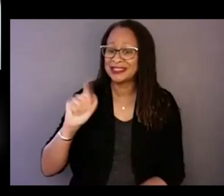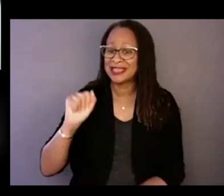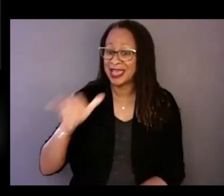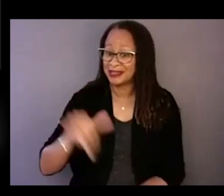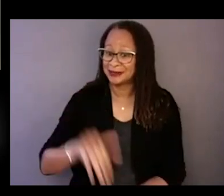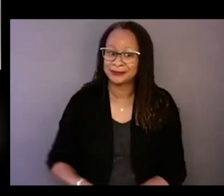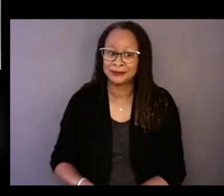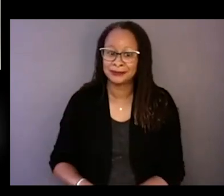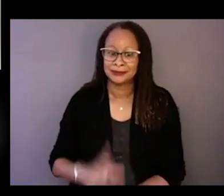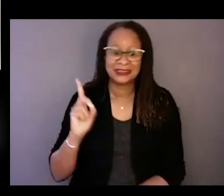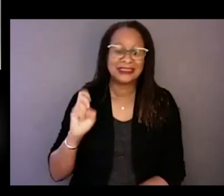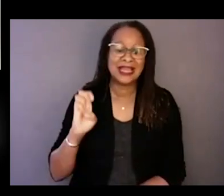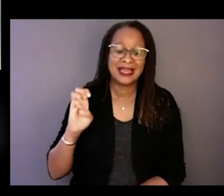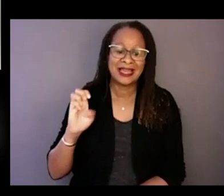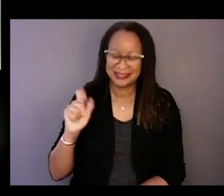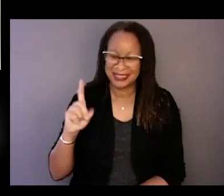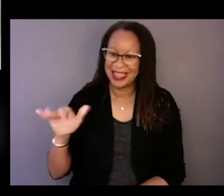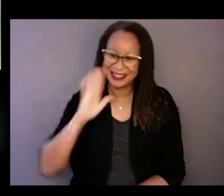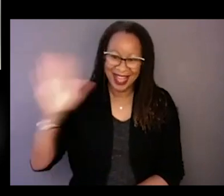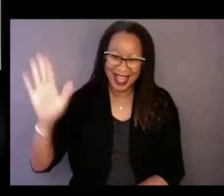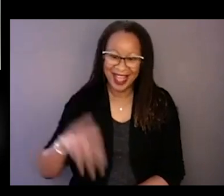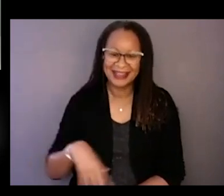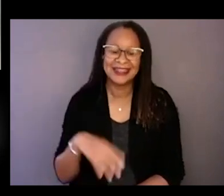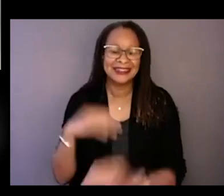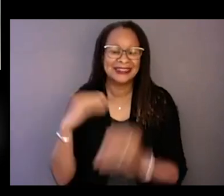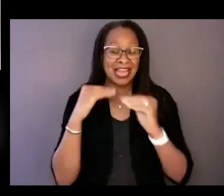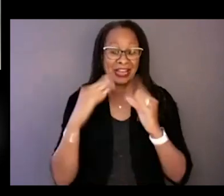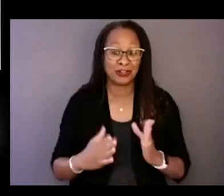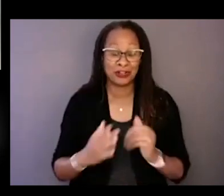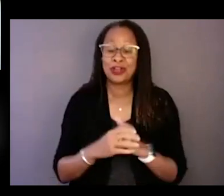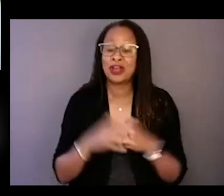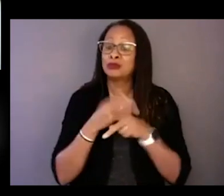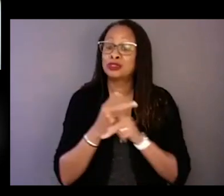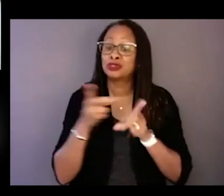Come on Liz Day. Hi, there you are. Good to see you. Producer director, Samantha Stark.